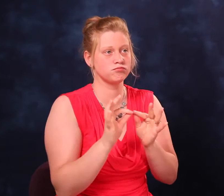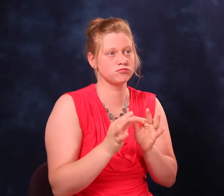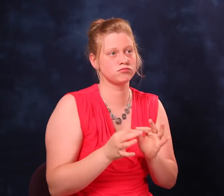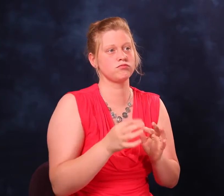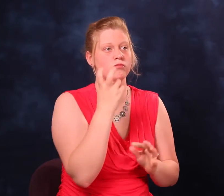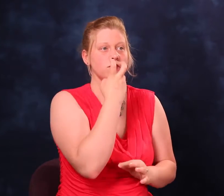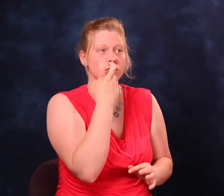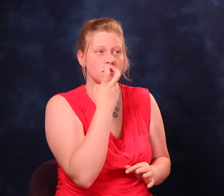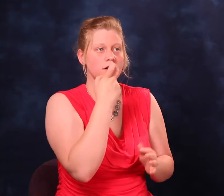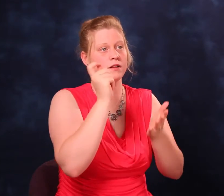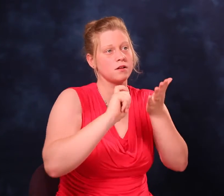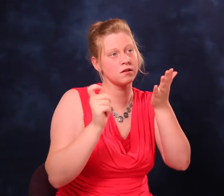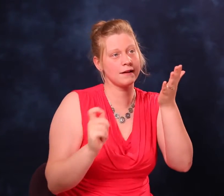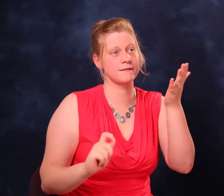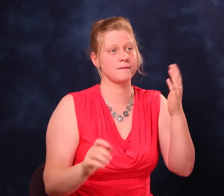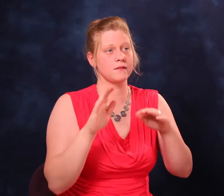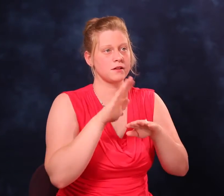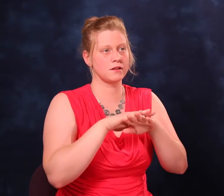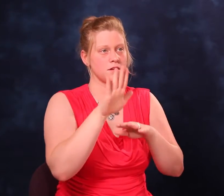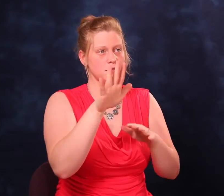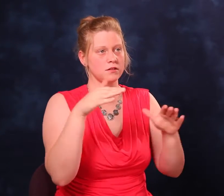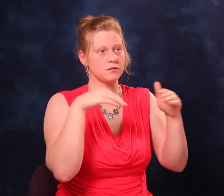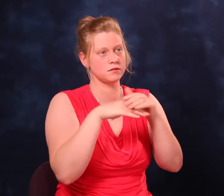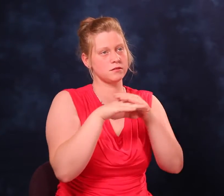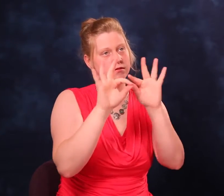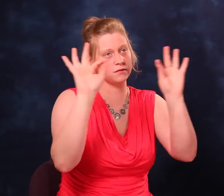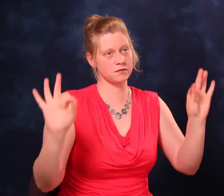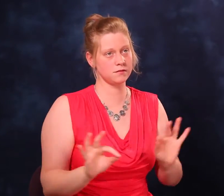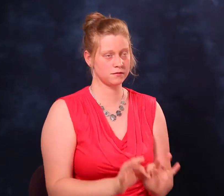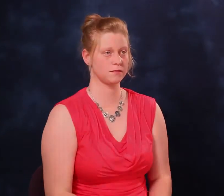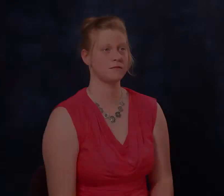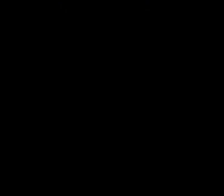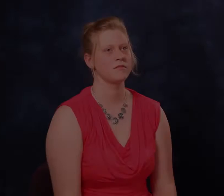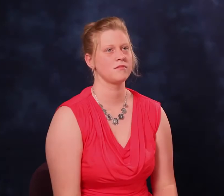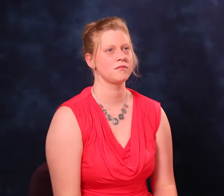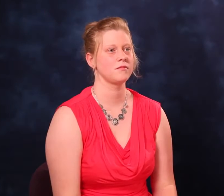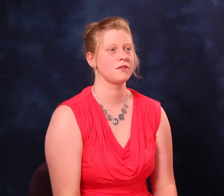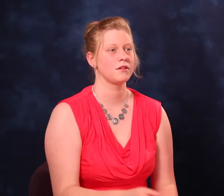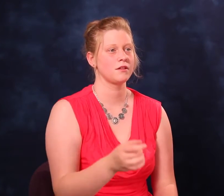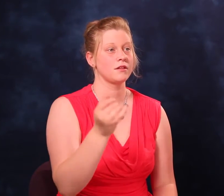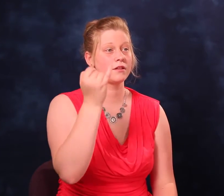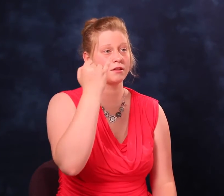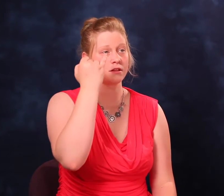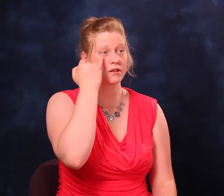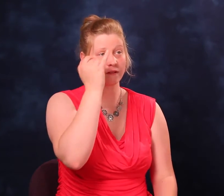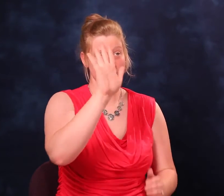sign language interpreter, lip-reading, or writing on your admission form.